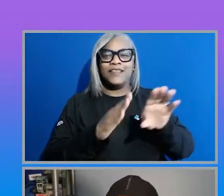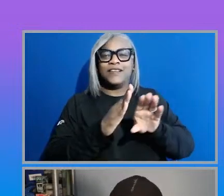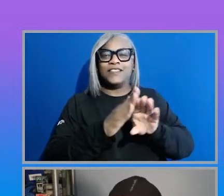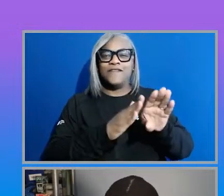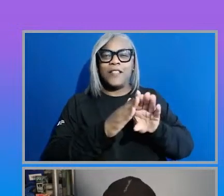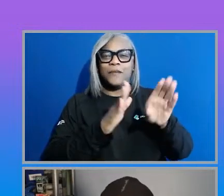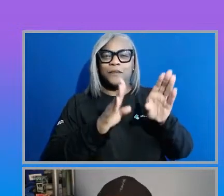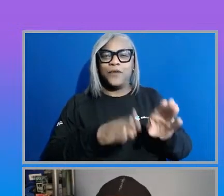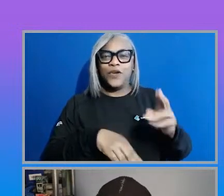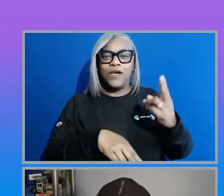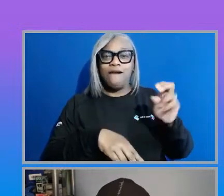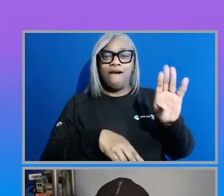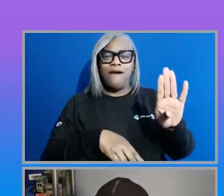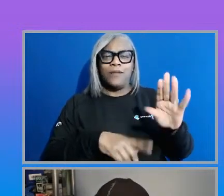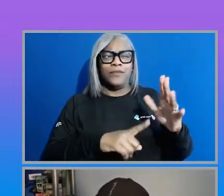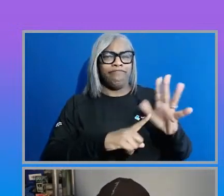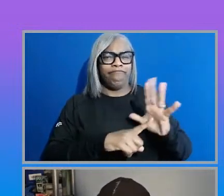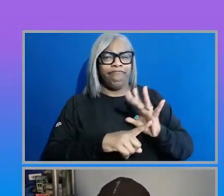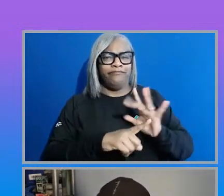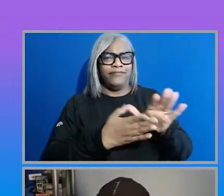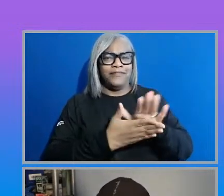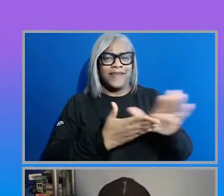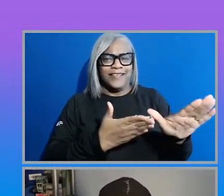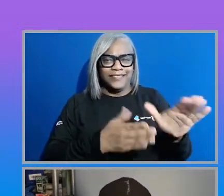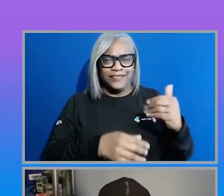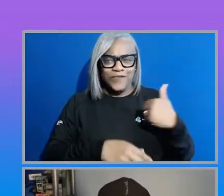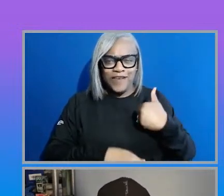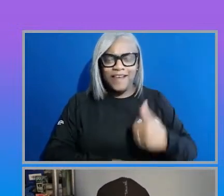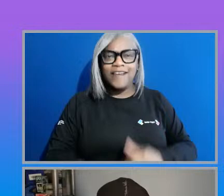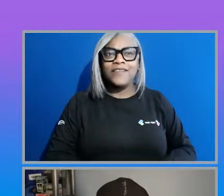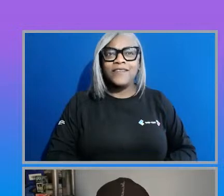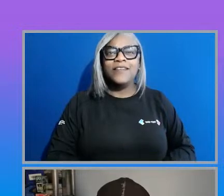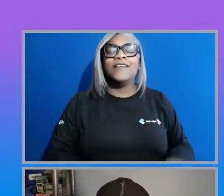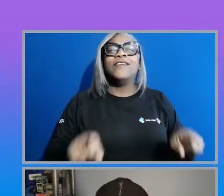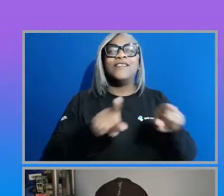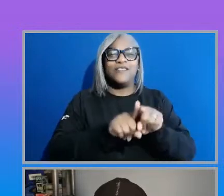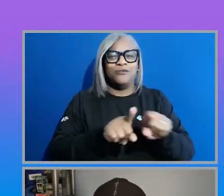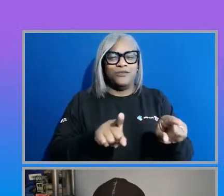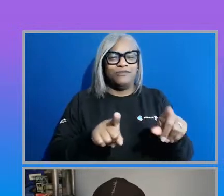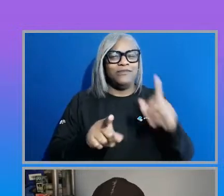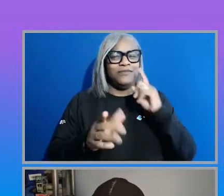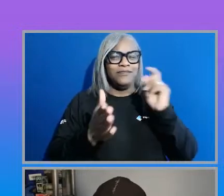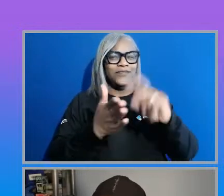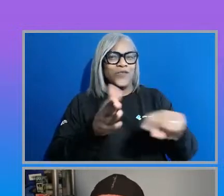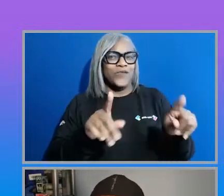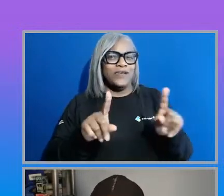at. Now, before we dive into that tool, I want to kind of demystify end to end test a bit